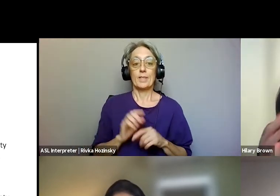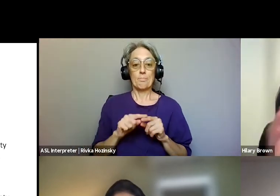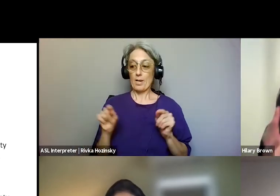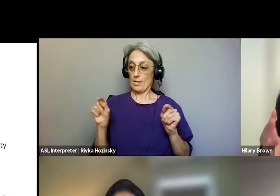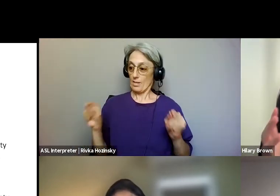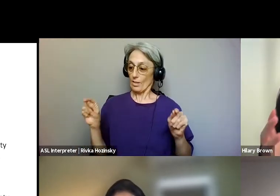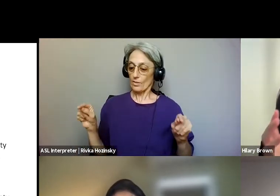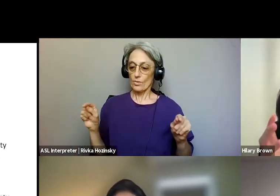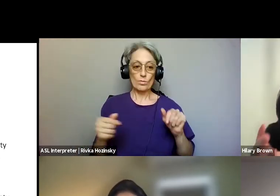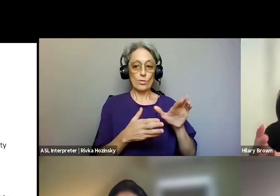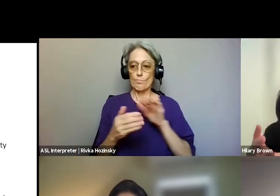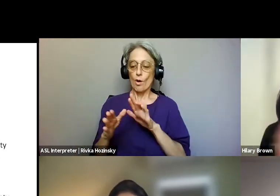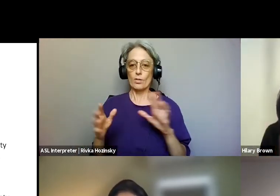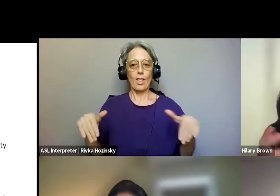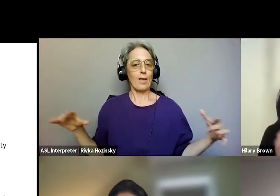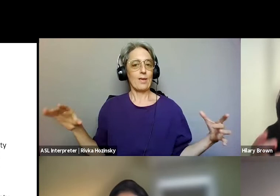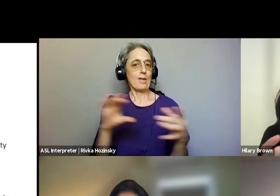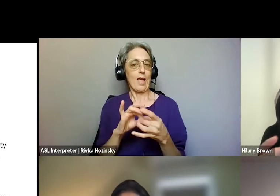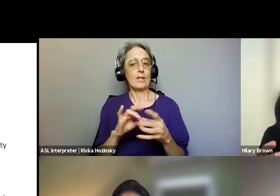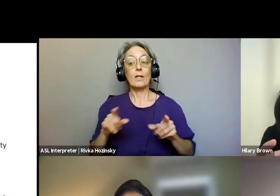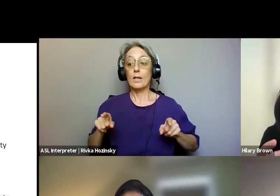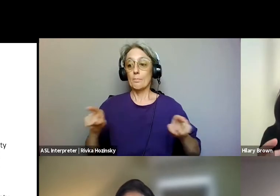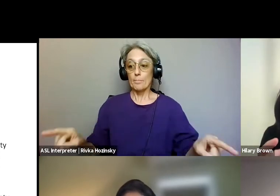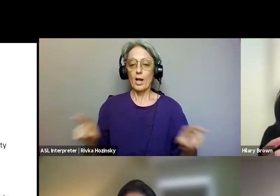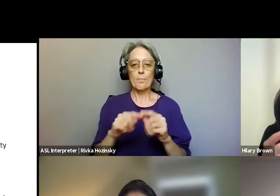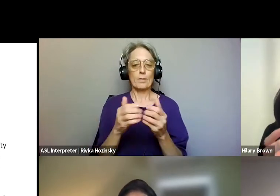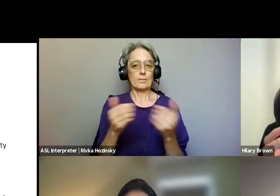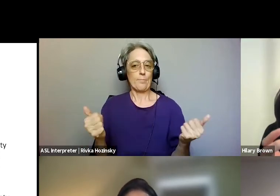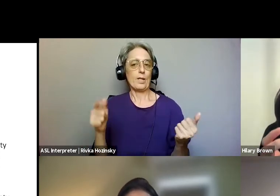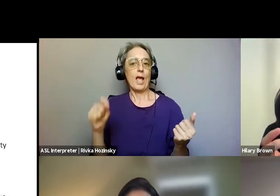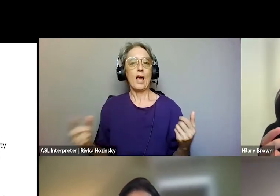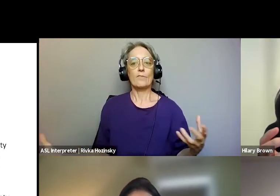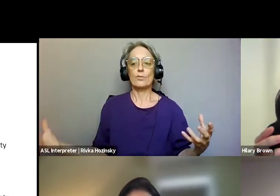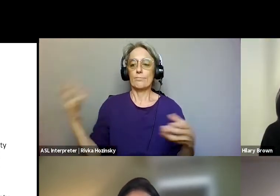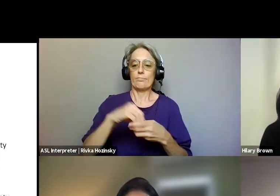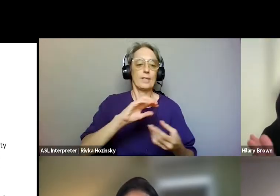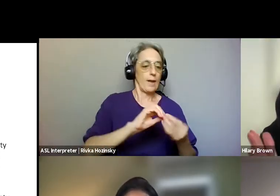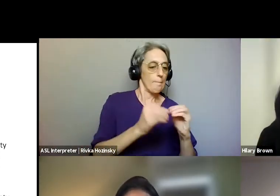talk about them in parallel but I think there's also a need for research to connect those and to